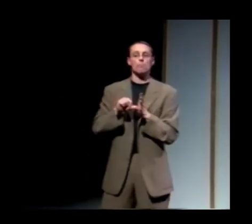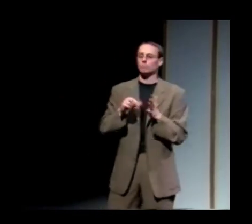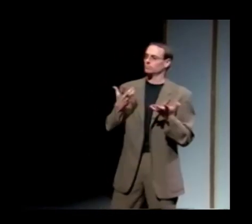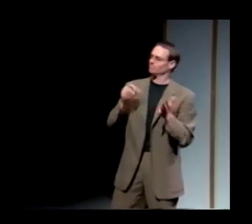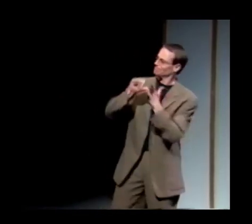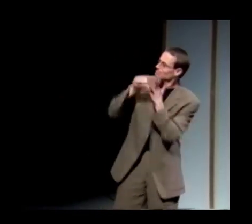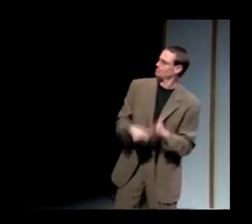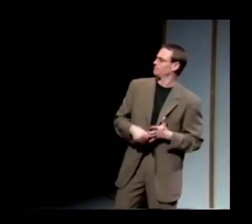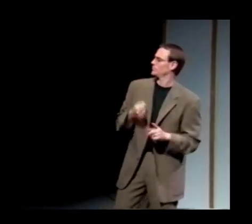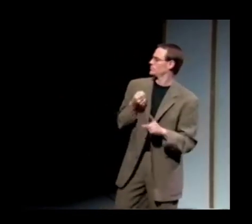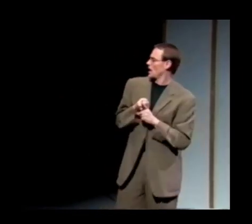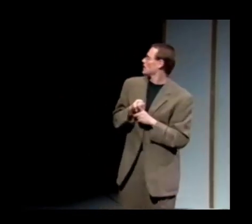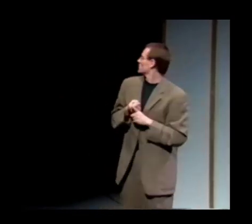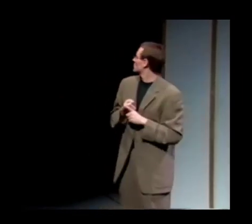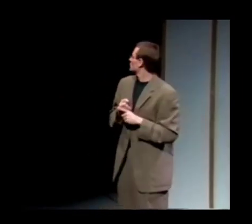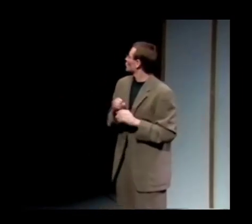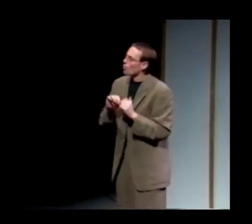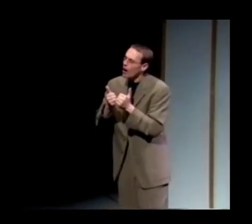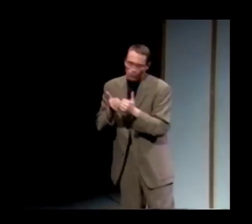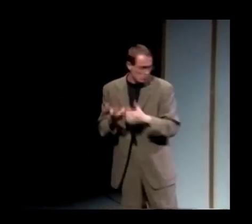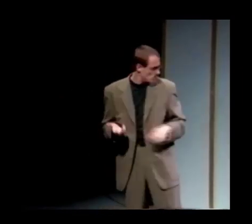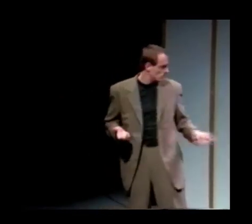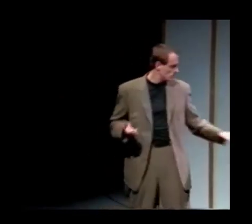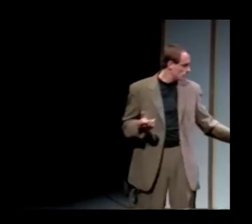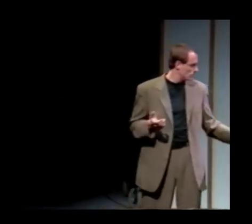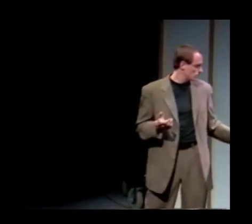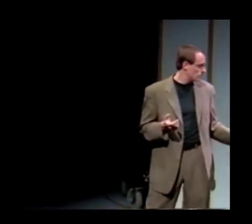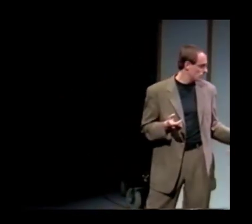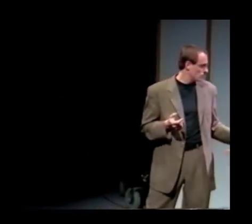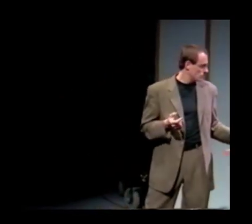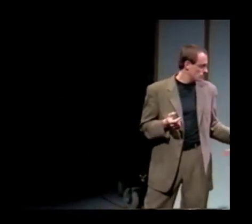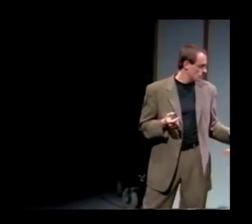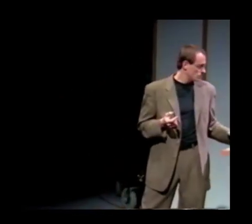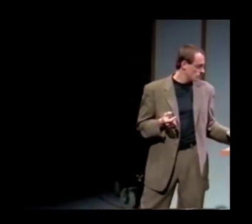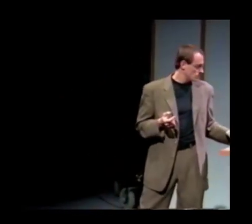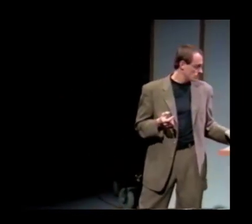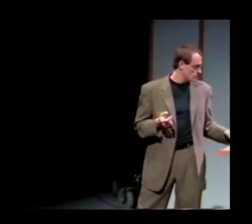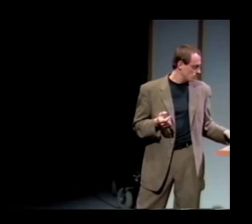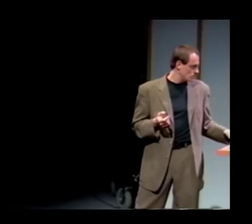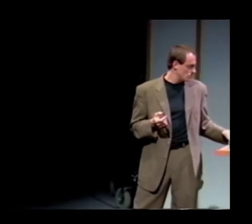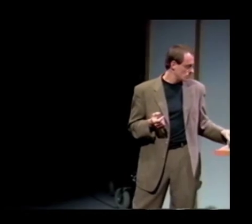I MEAN, IN EVERYDAY LANGUAGE, YOU CAN HAVE IMPACT AND EMPHASIS, TOO, BUT THAT'S THE GOAL OF POETRY--IMPACT.